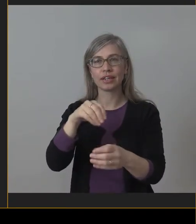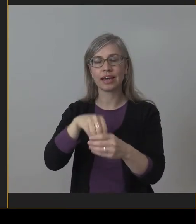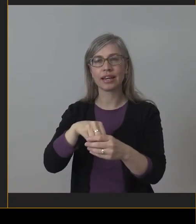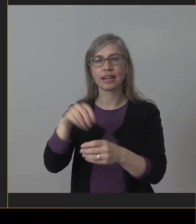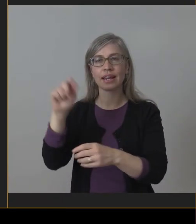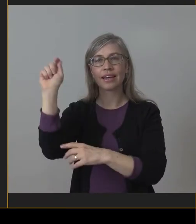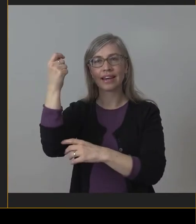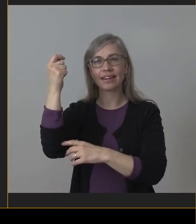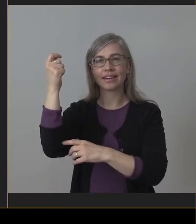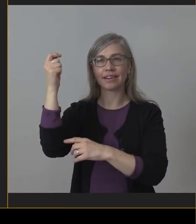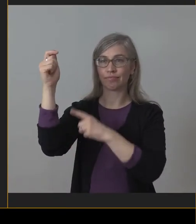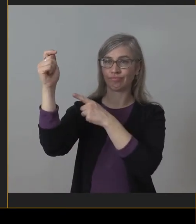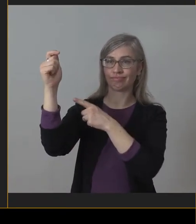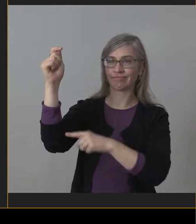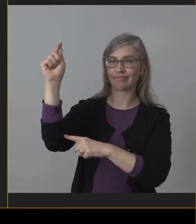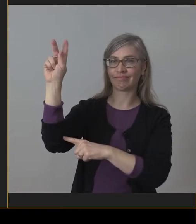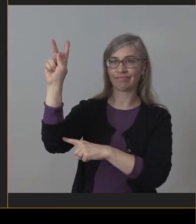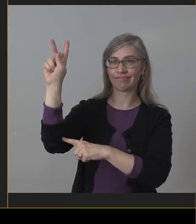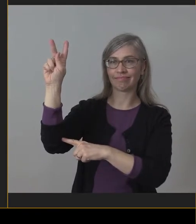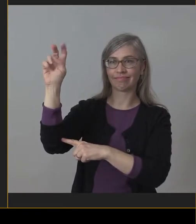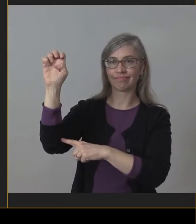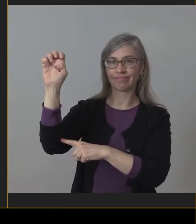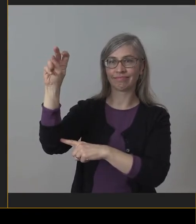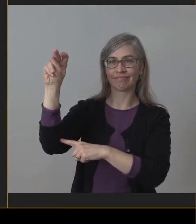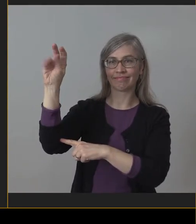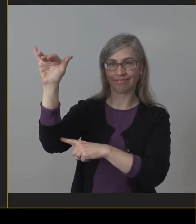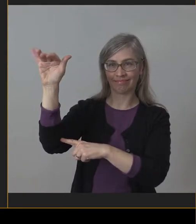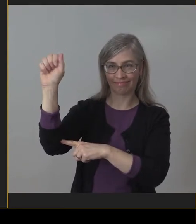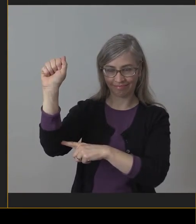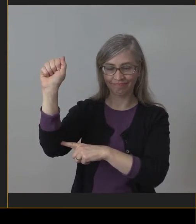...and that's the sign for Kenya...